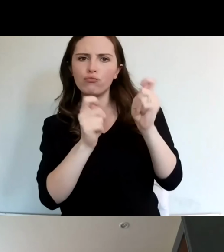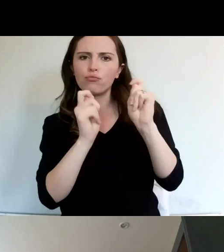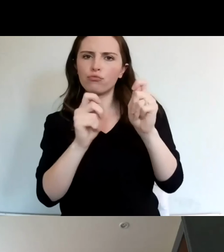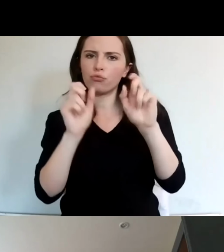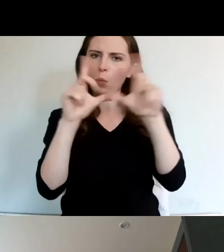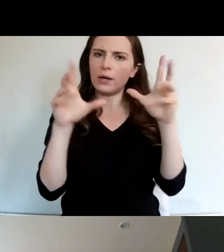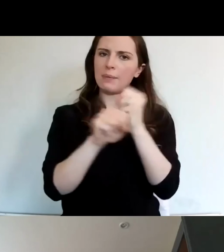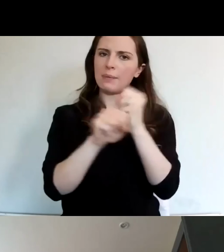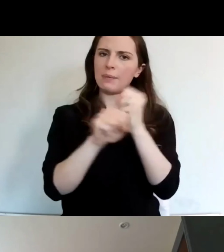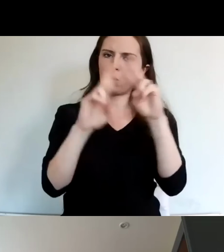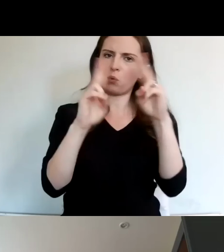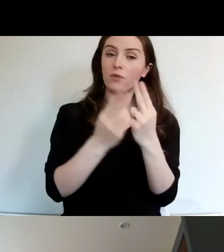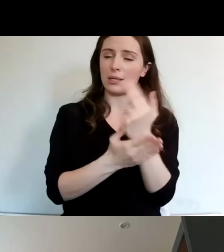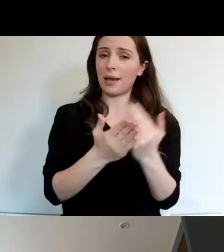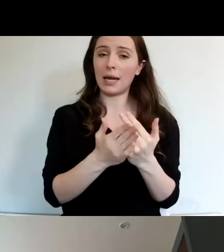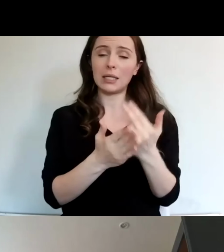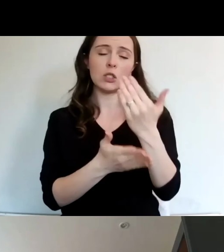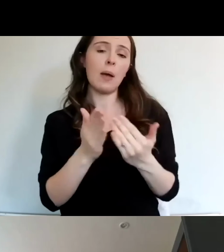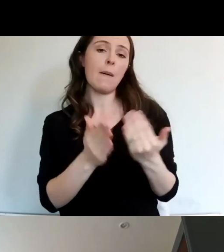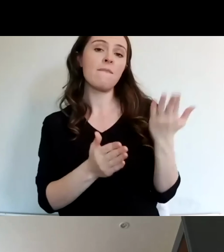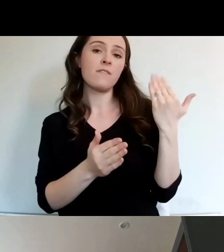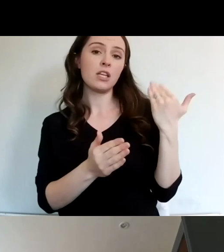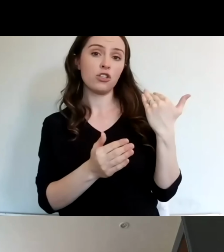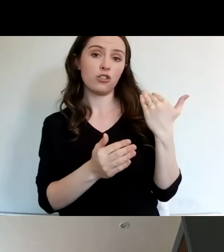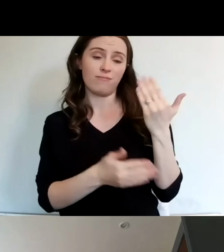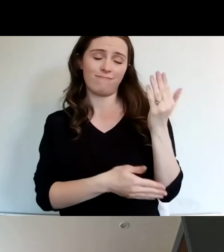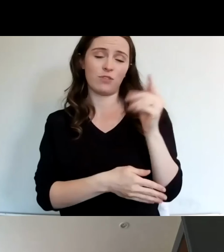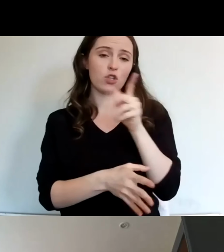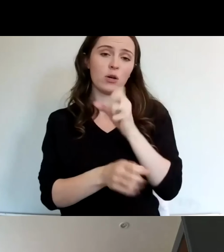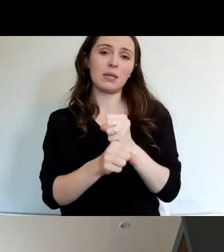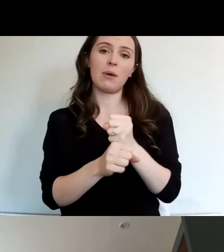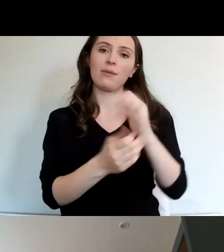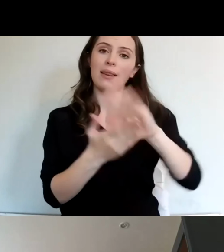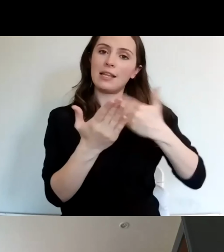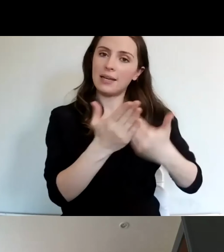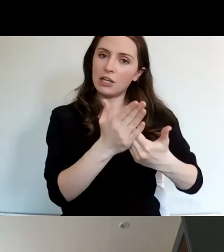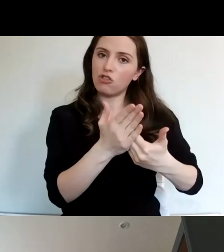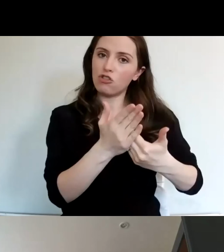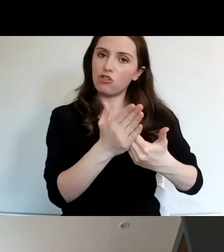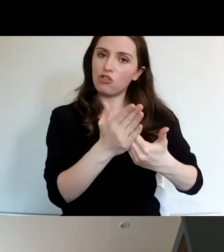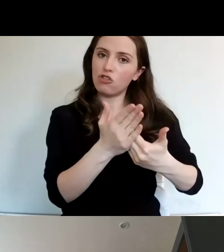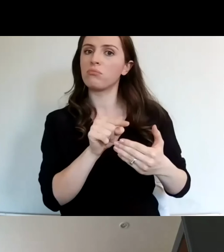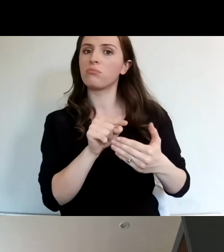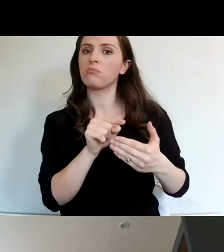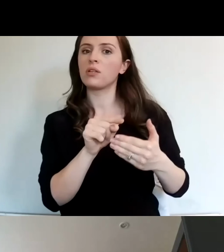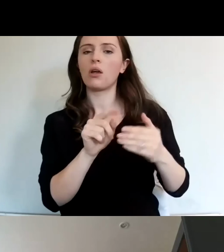As we've heard from some of the speakers, you can see that the legislation or the requirements are constantly changing.